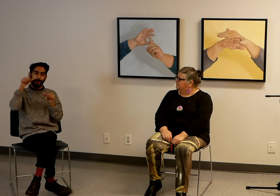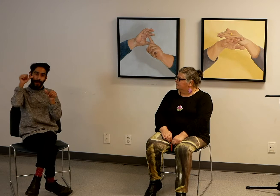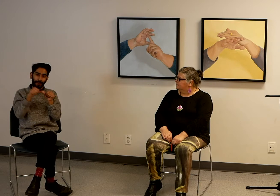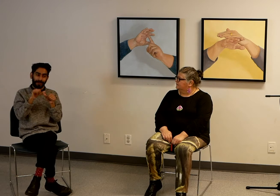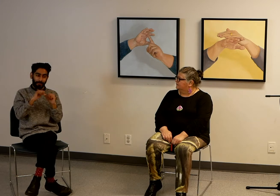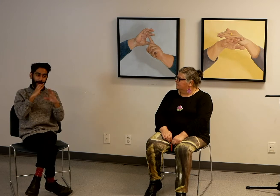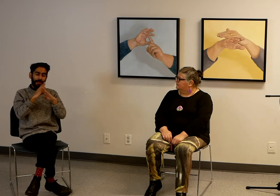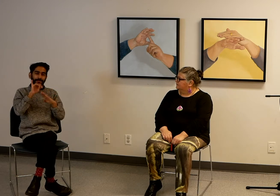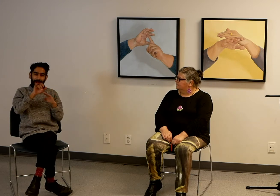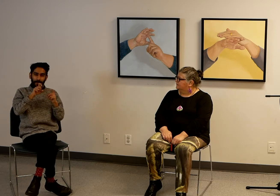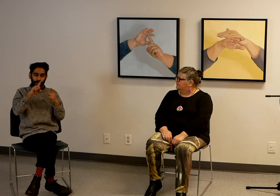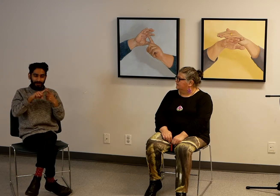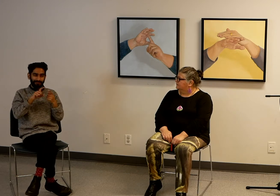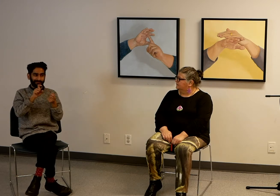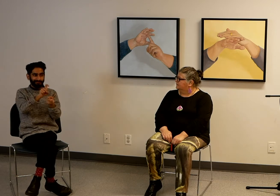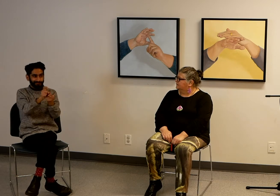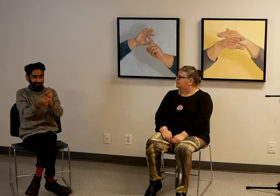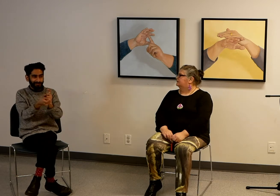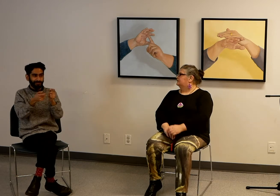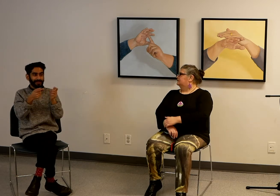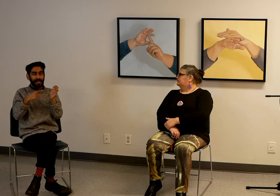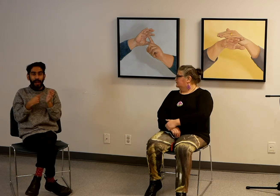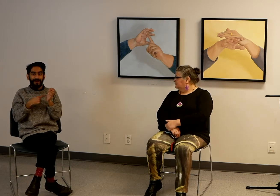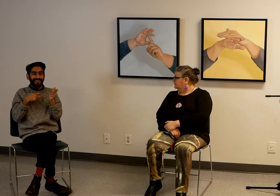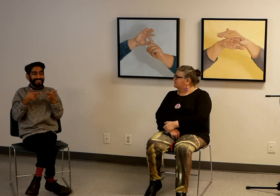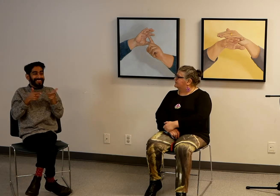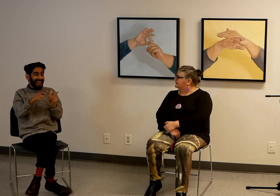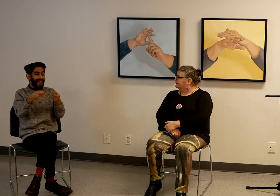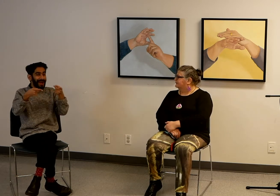I just wanted to give up, but I had to remember that, um, things can change.